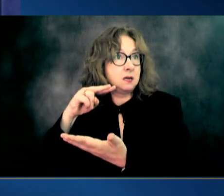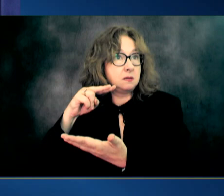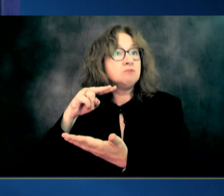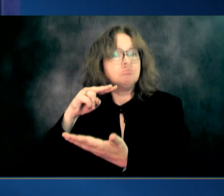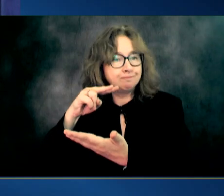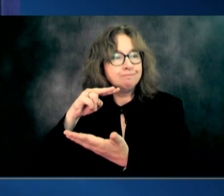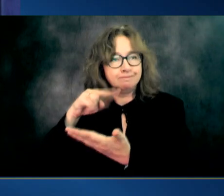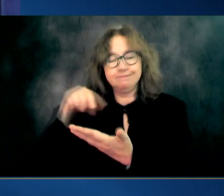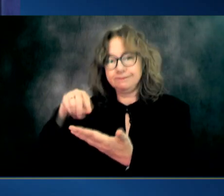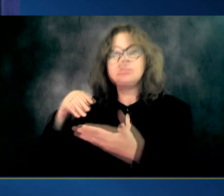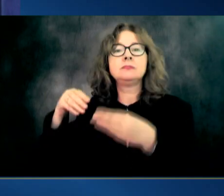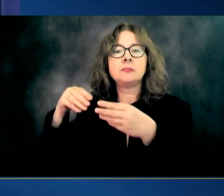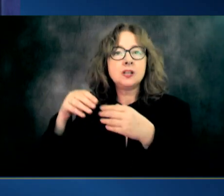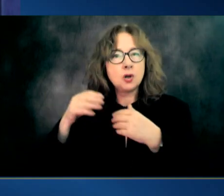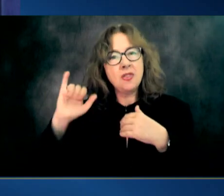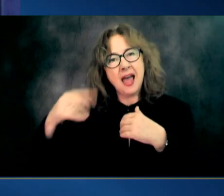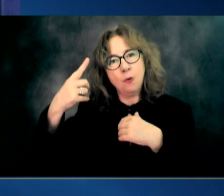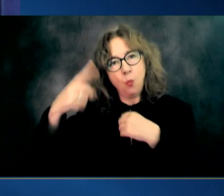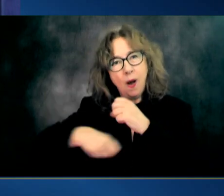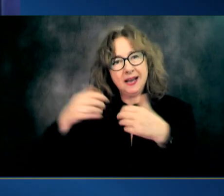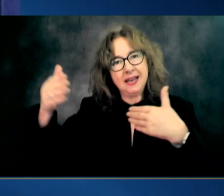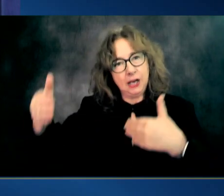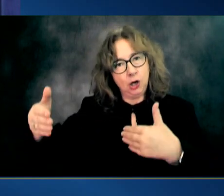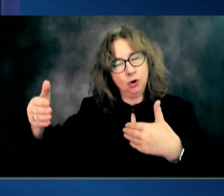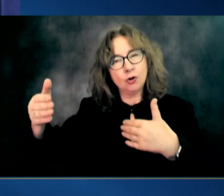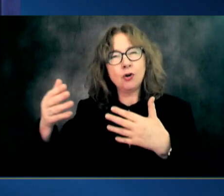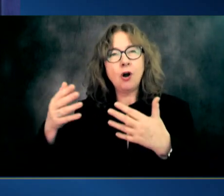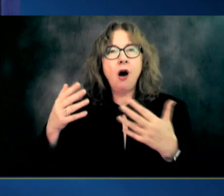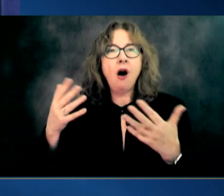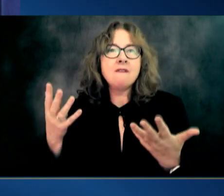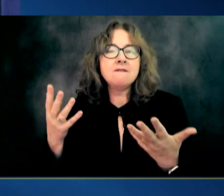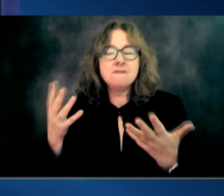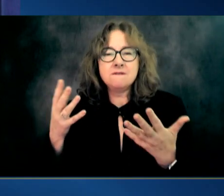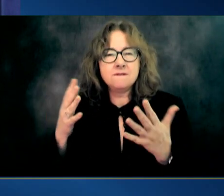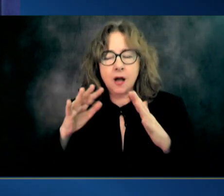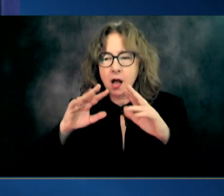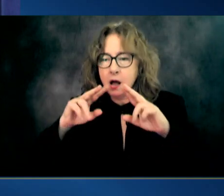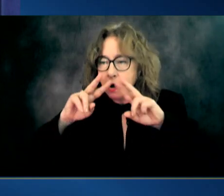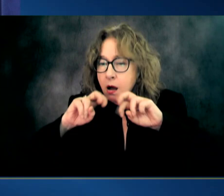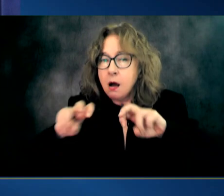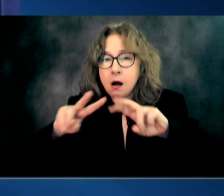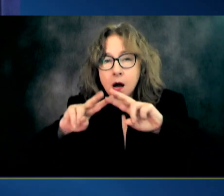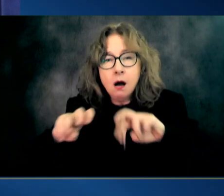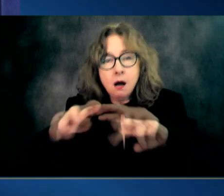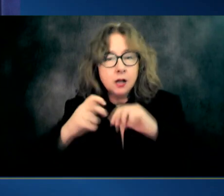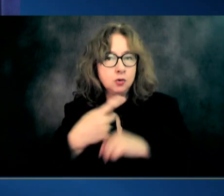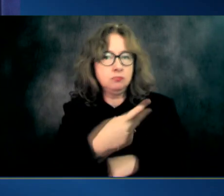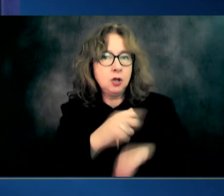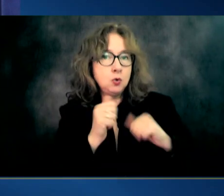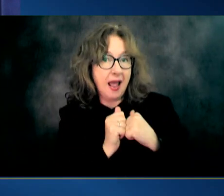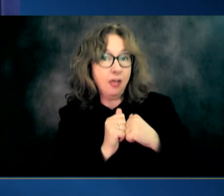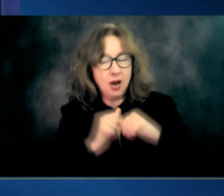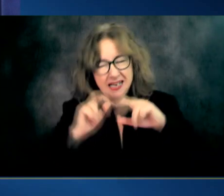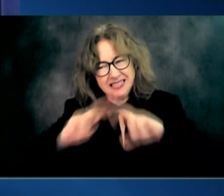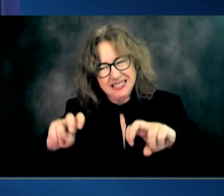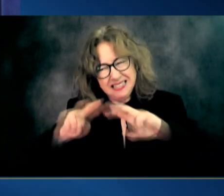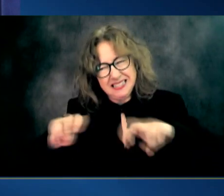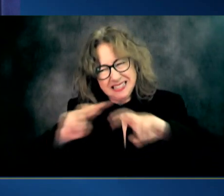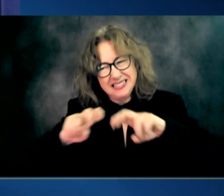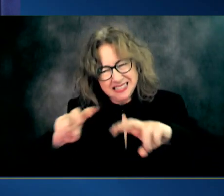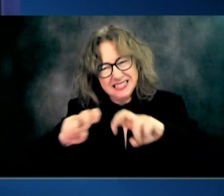a year of like, research together before we got our money back. And then we made a decision,